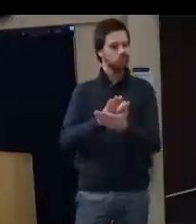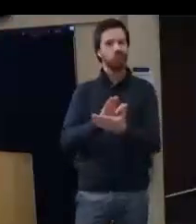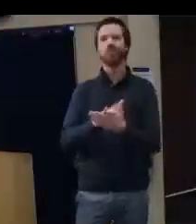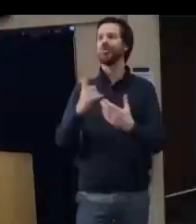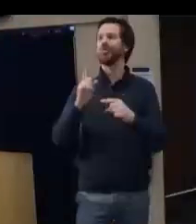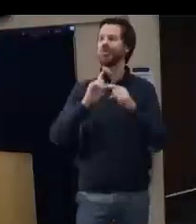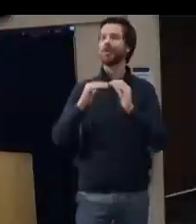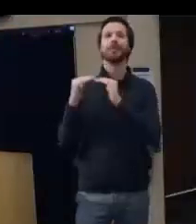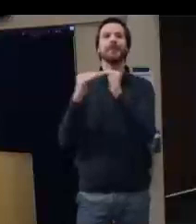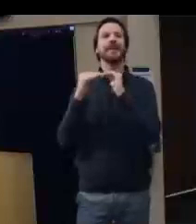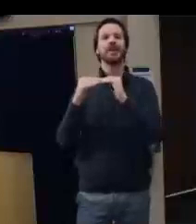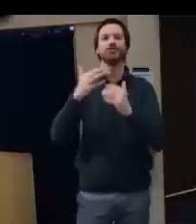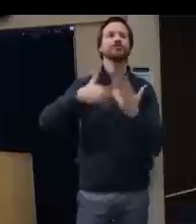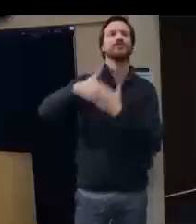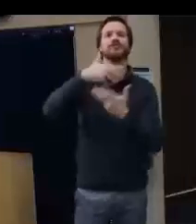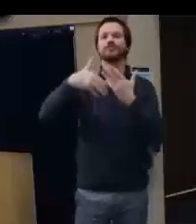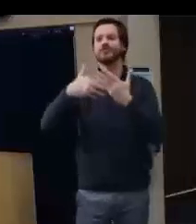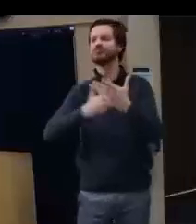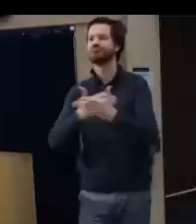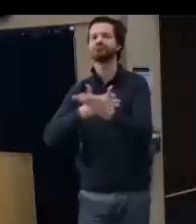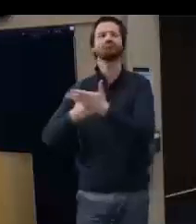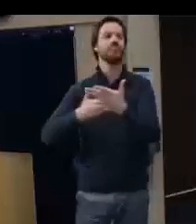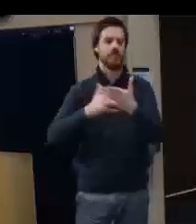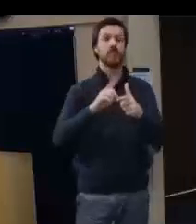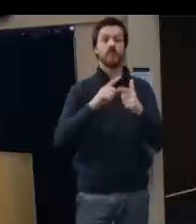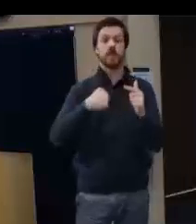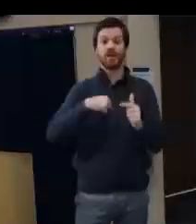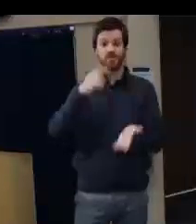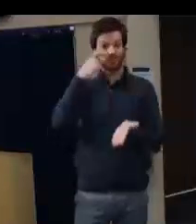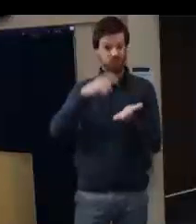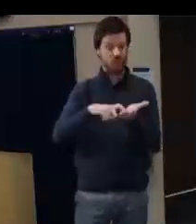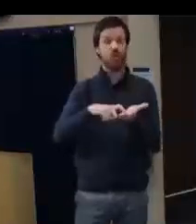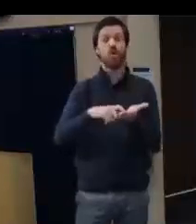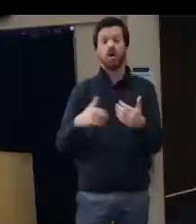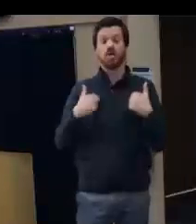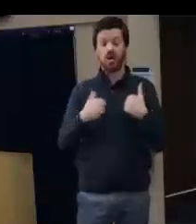early peer and social interactions and we actually know that young people and adults with congenital